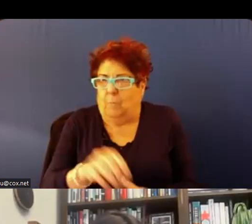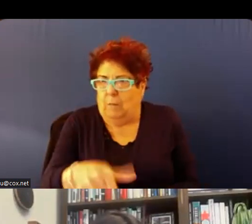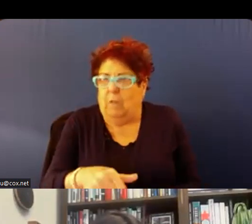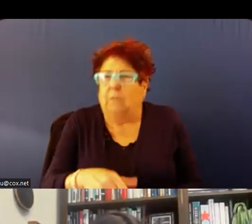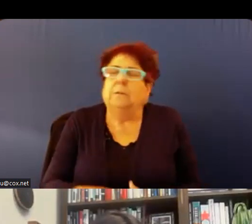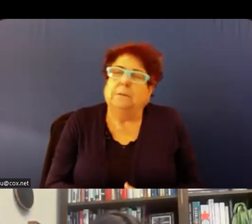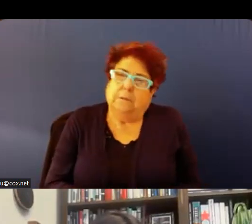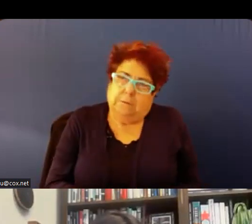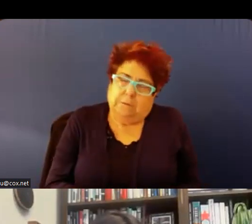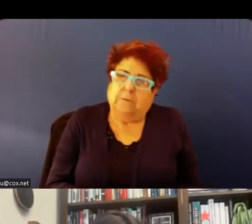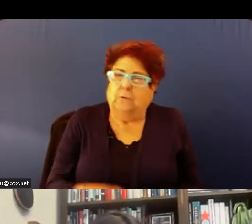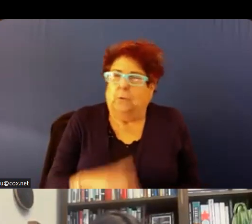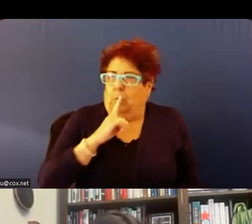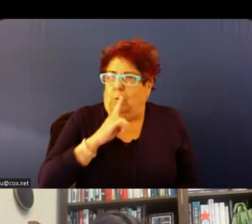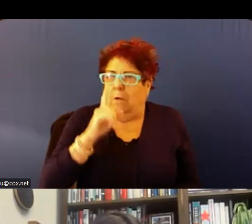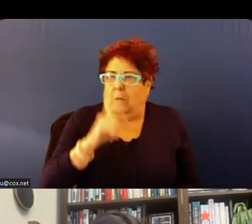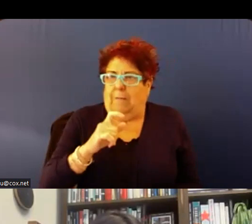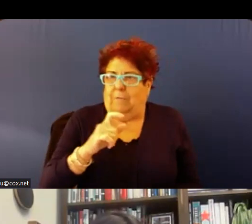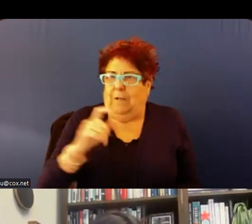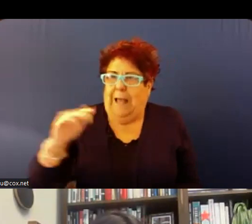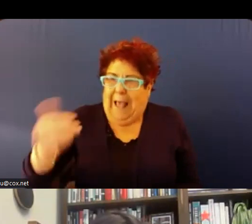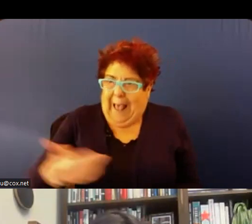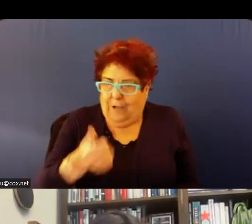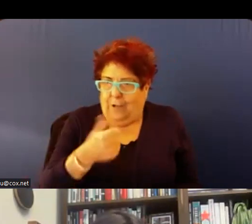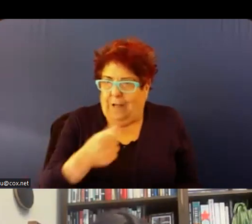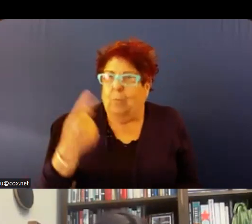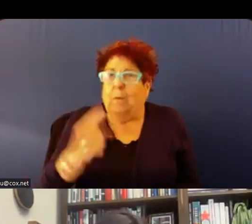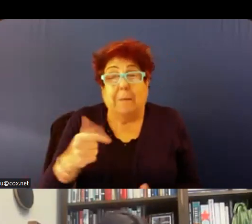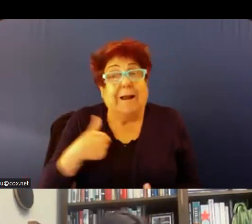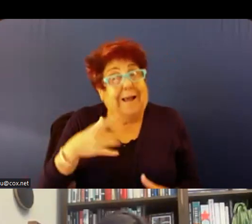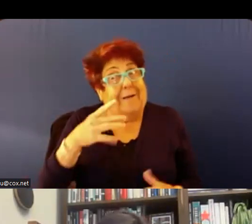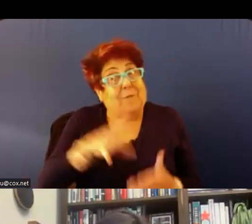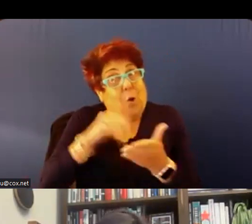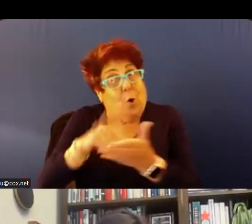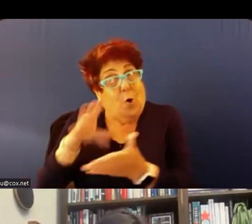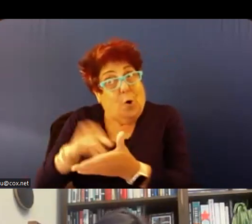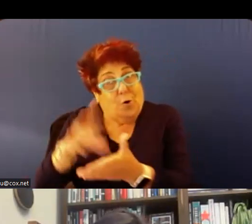We don't necessarily have to hire anyone, but I have learned a lot about building databases